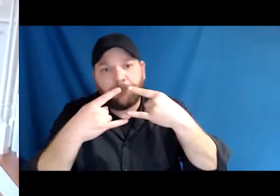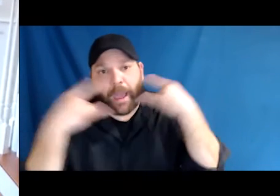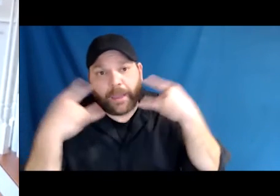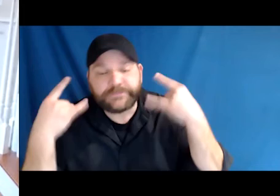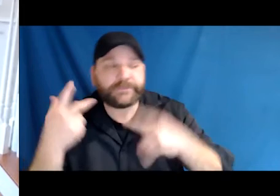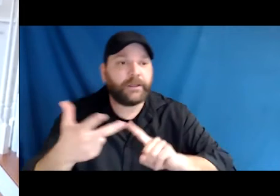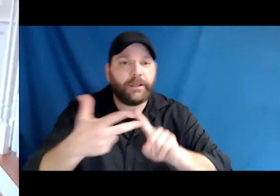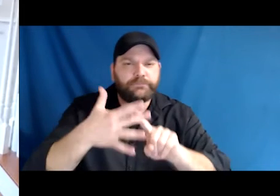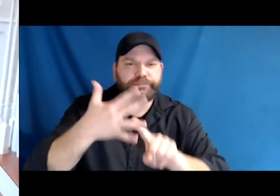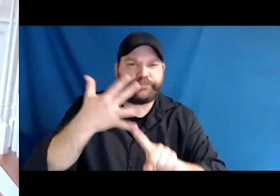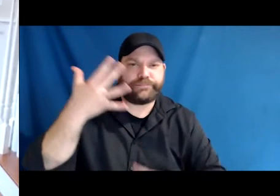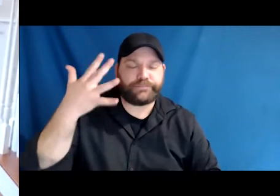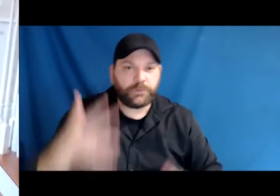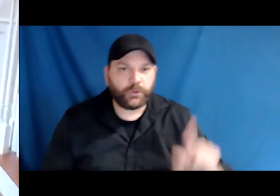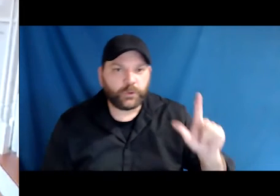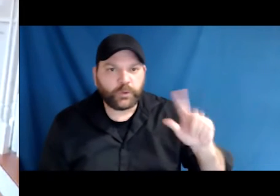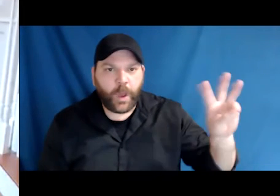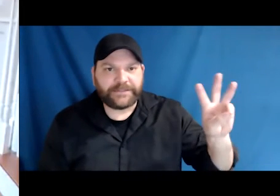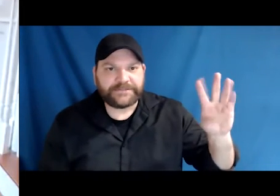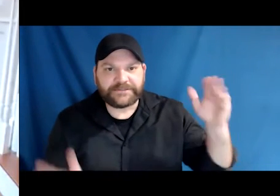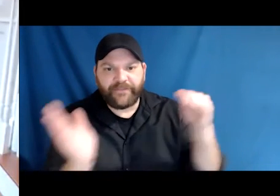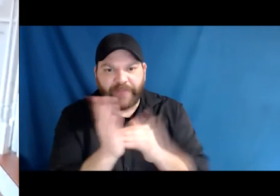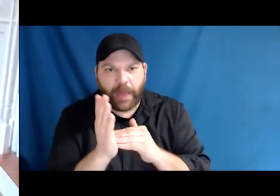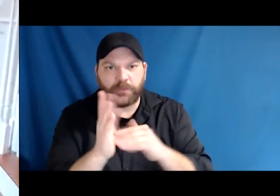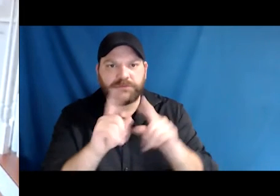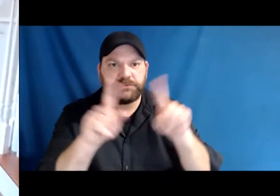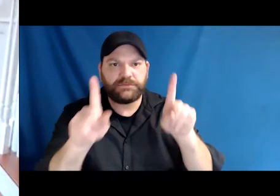26,000! Oh my, those statistics are staggering.